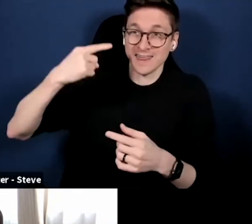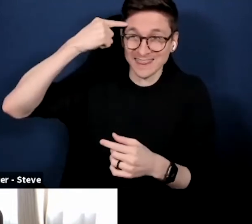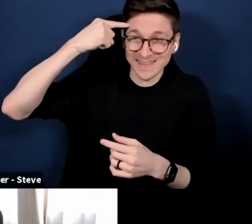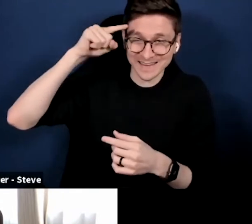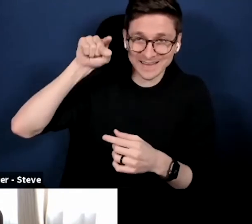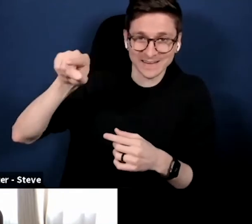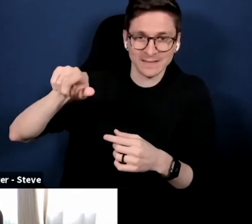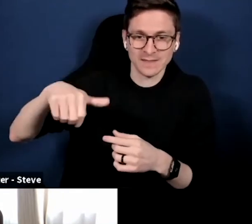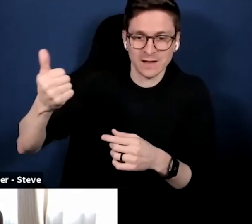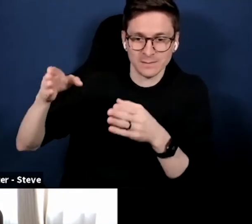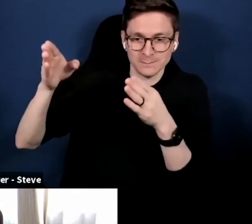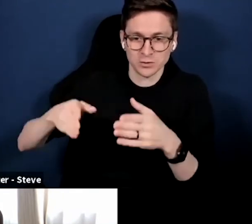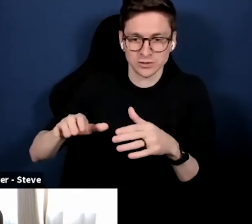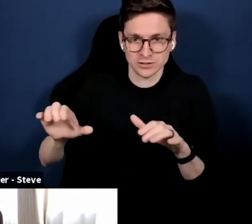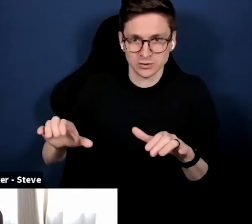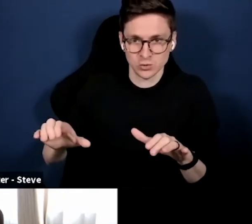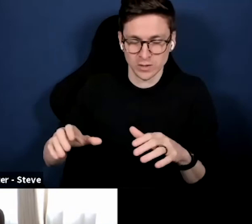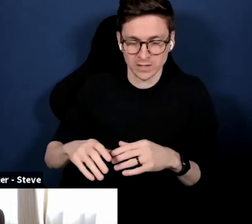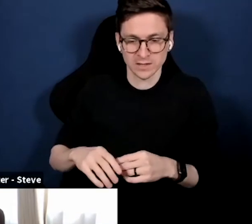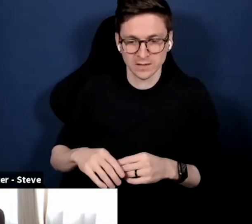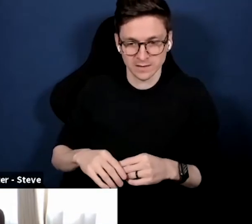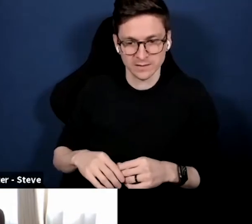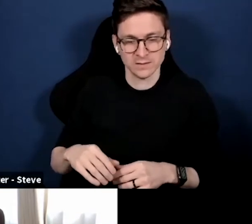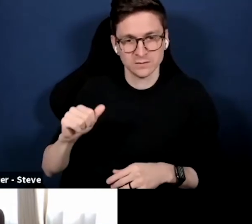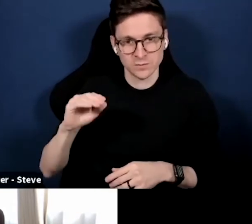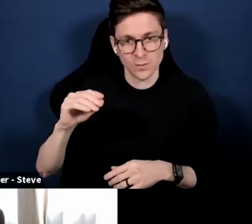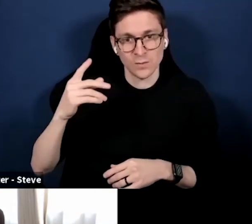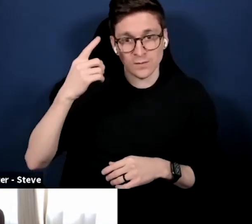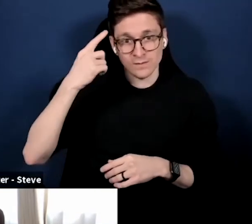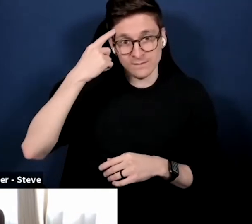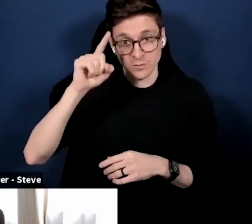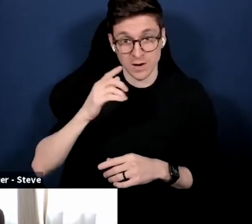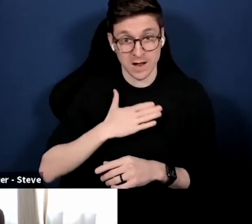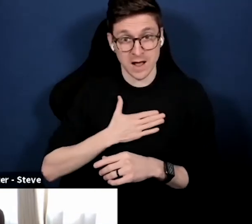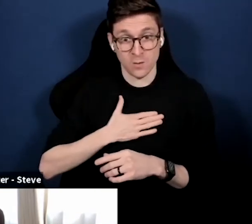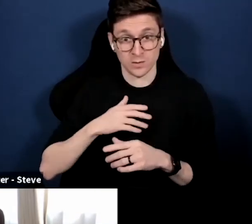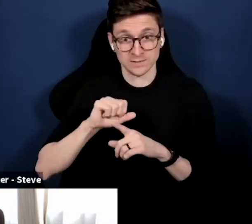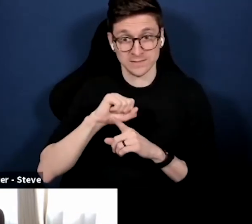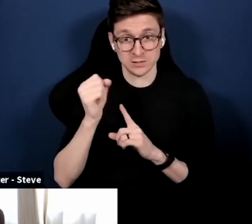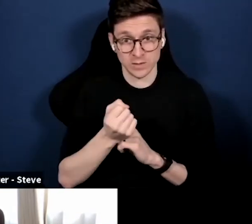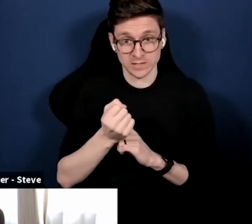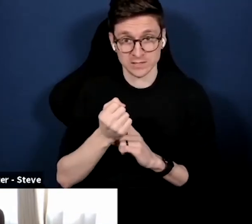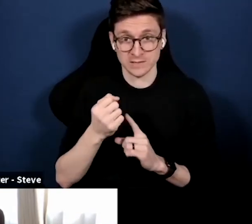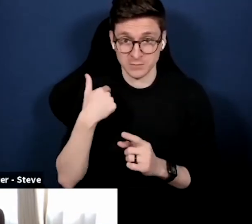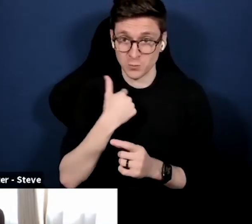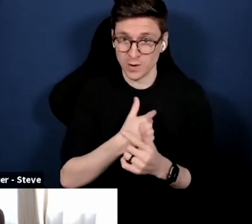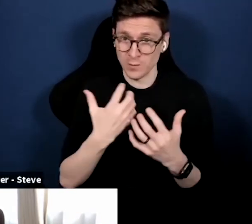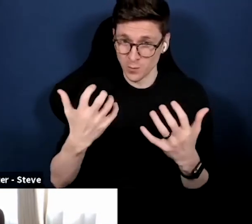in this case we actually want so baby x to have a full attentional model to have a full motivation